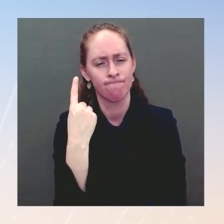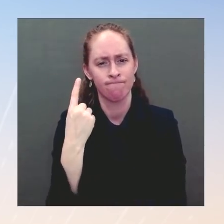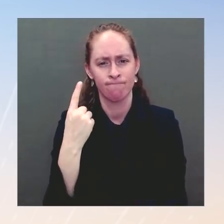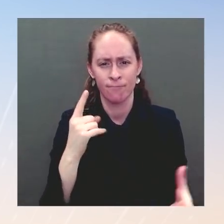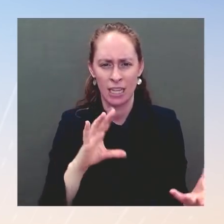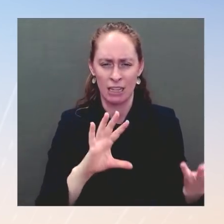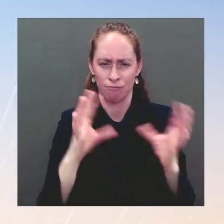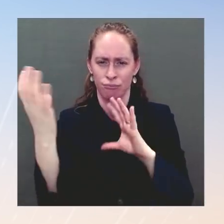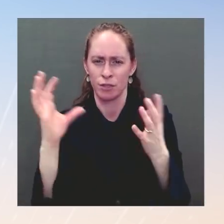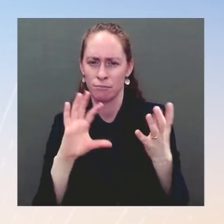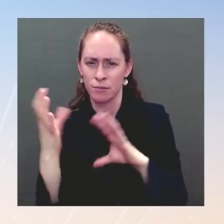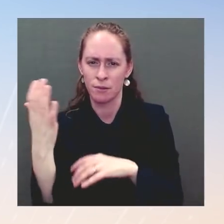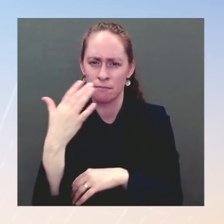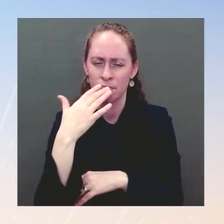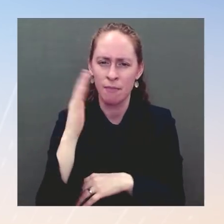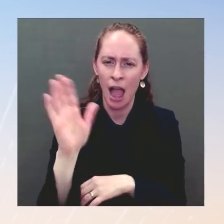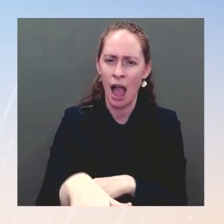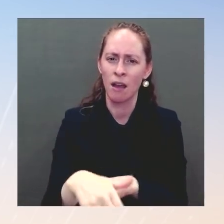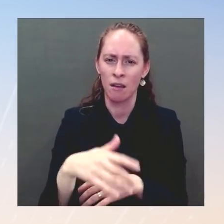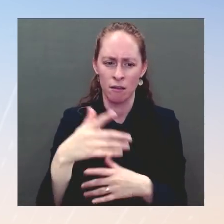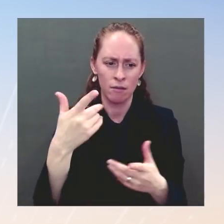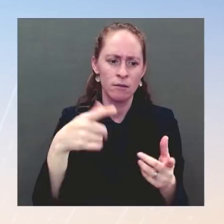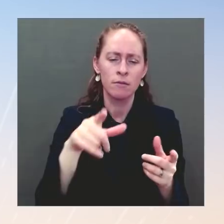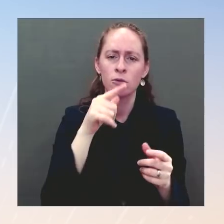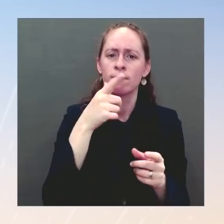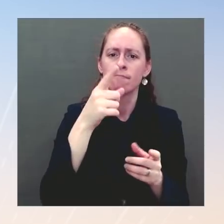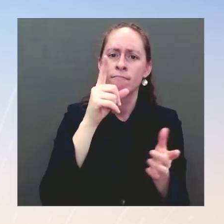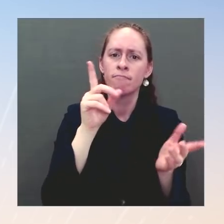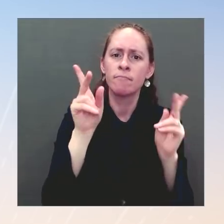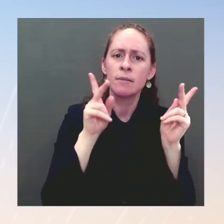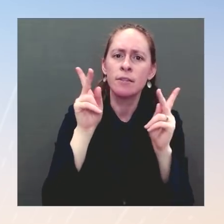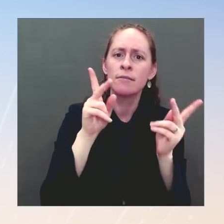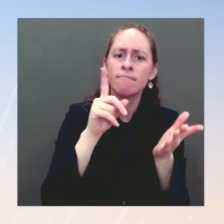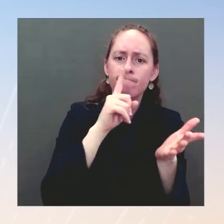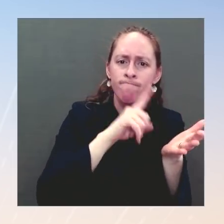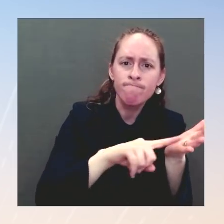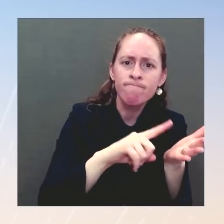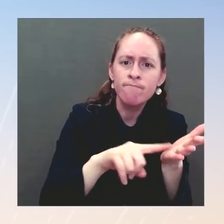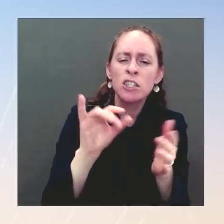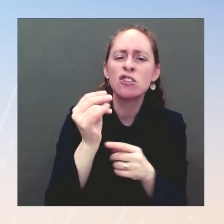that journalists face in that country? Ms. Psaki: Well, I would say, first, we've seen, factually,